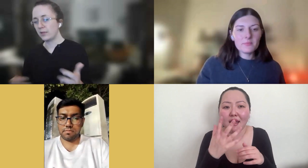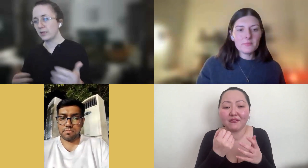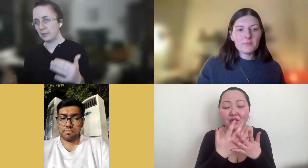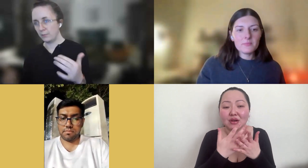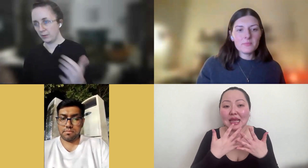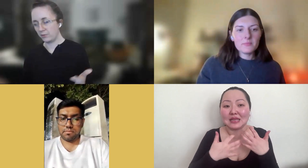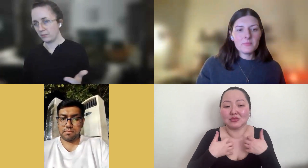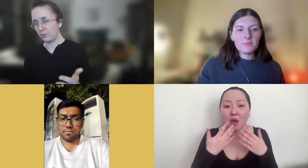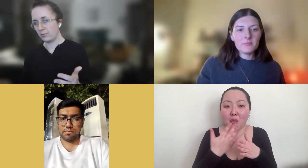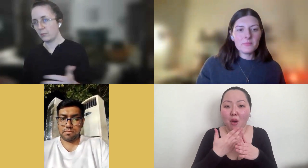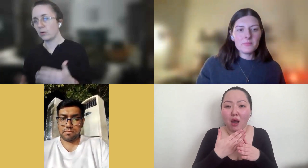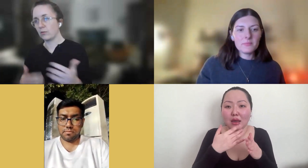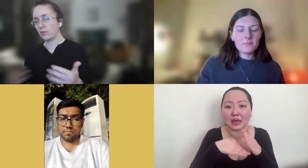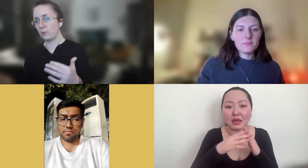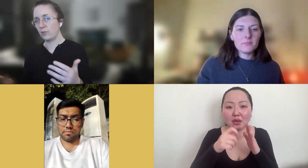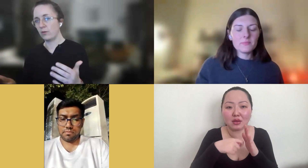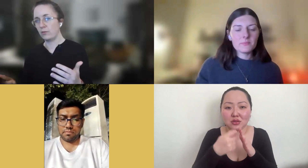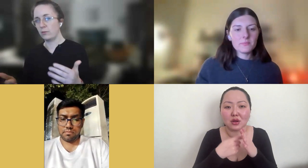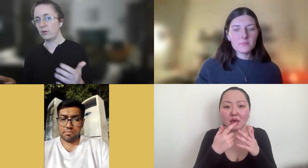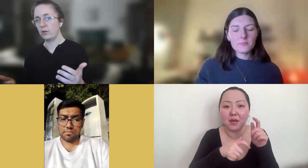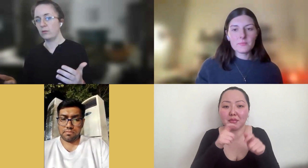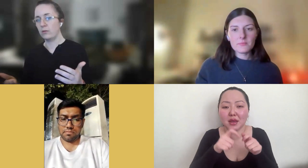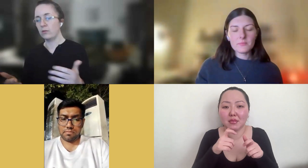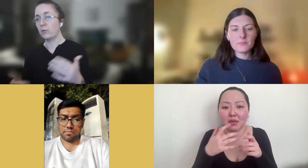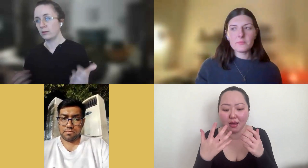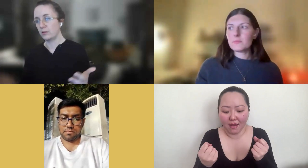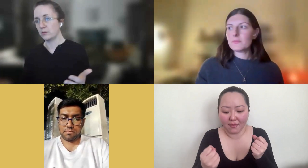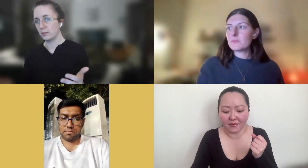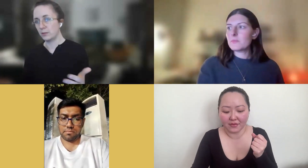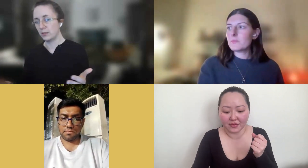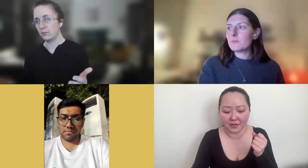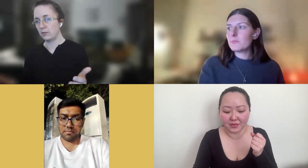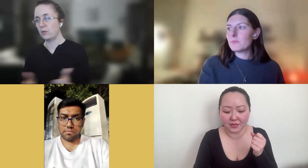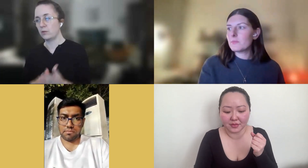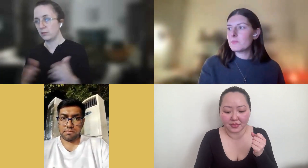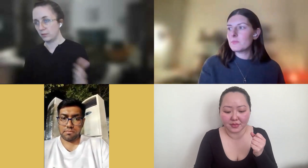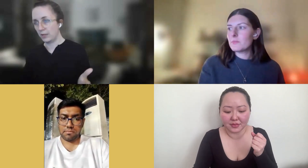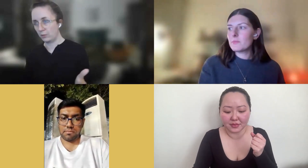particularly because of the models that is we have shown throughout, since the beginning of COVID to